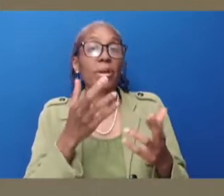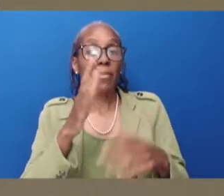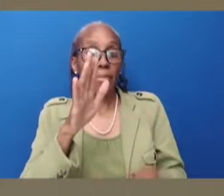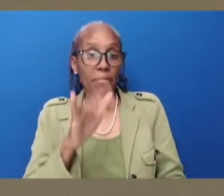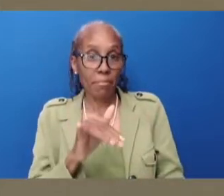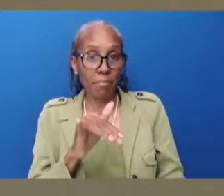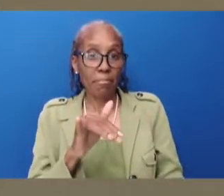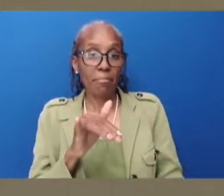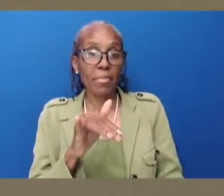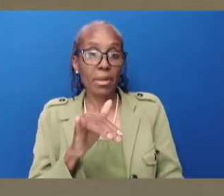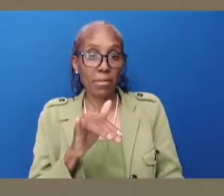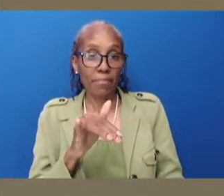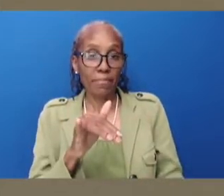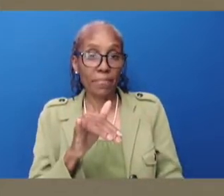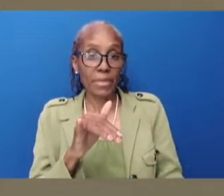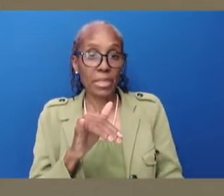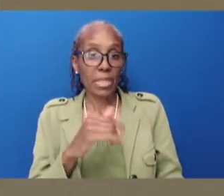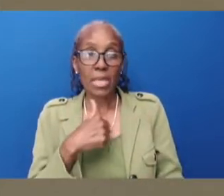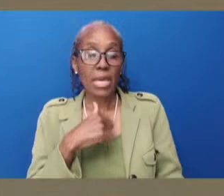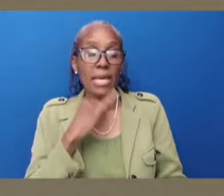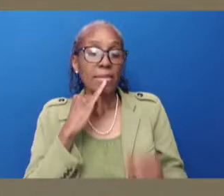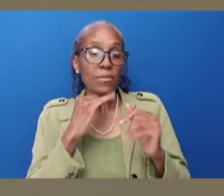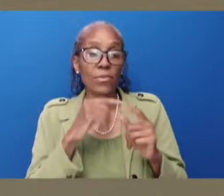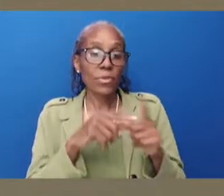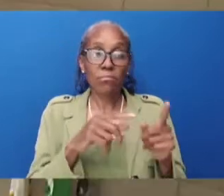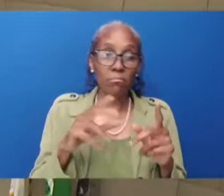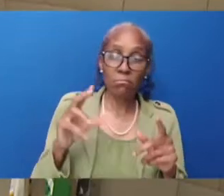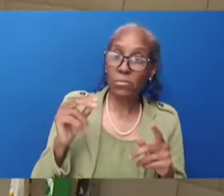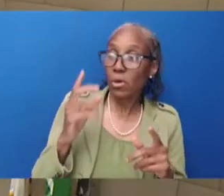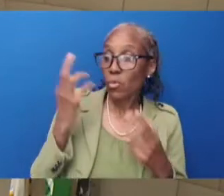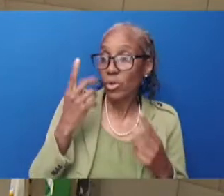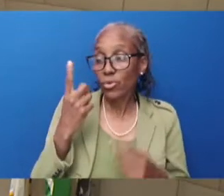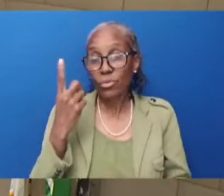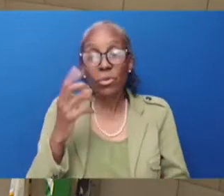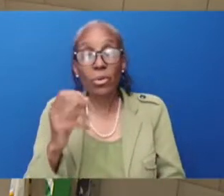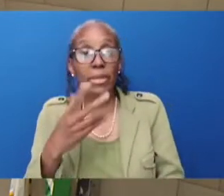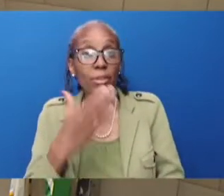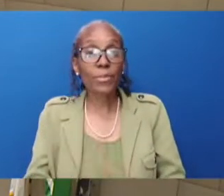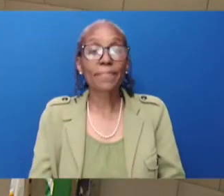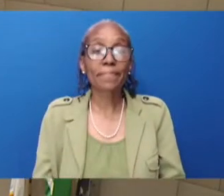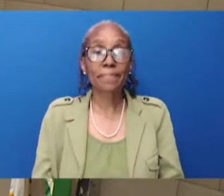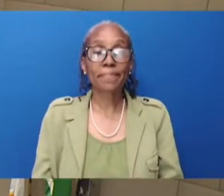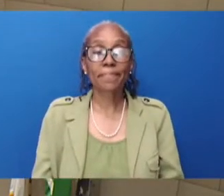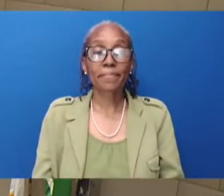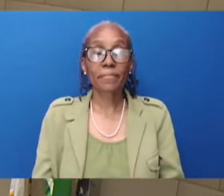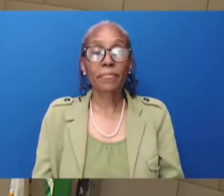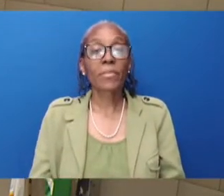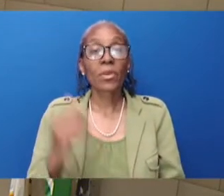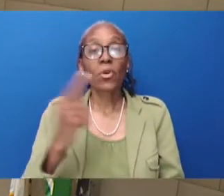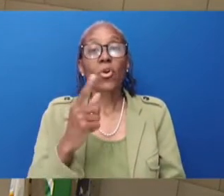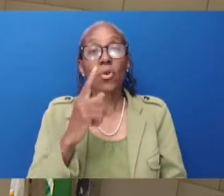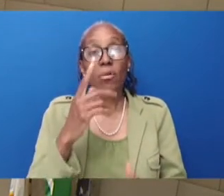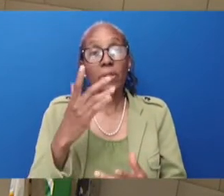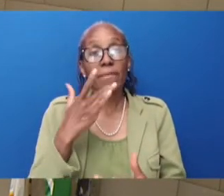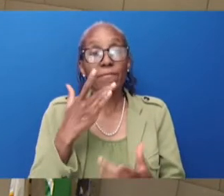I DIDN'T INTERVIEW THE PERSON. THEY WERE RECOMMENDED.